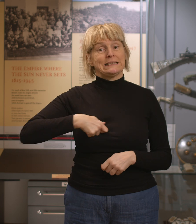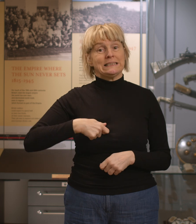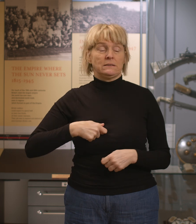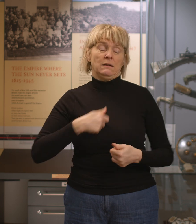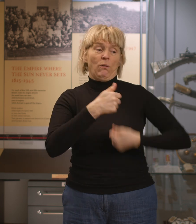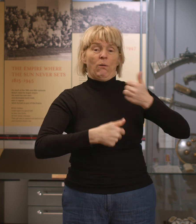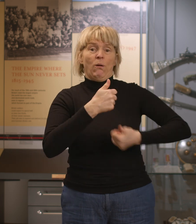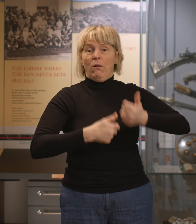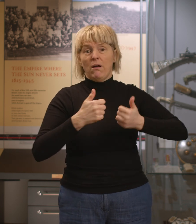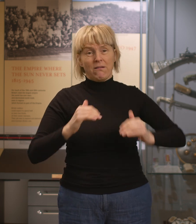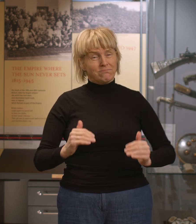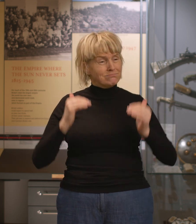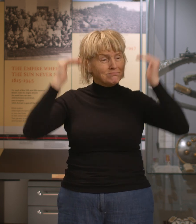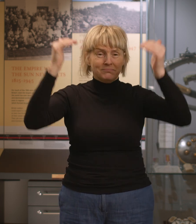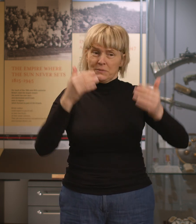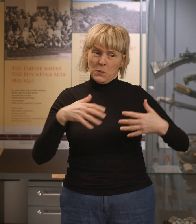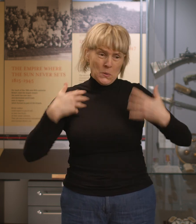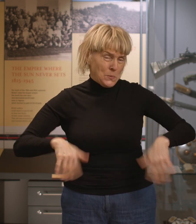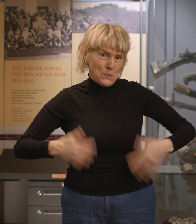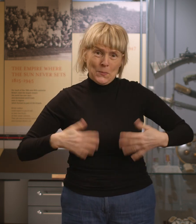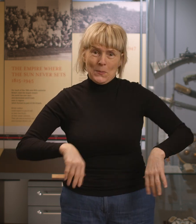in the British Honours System.